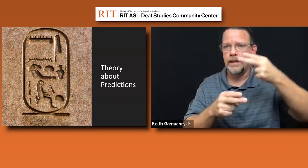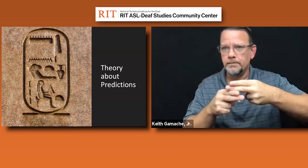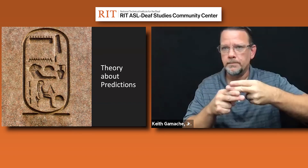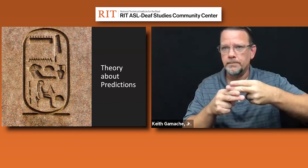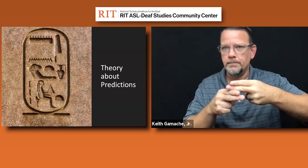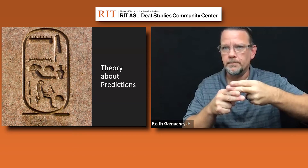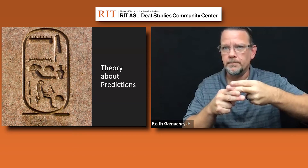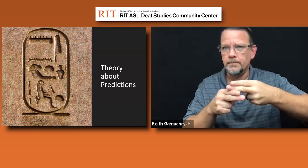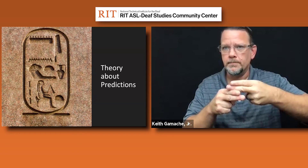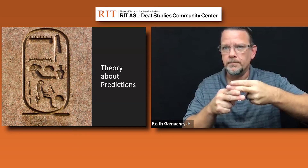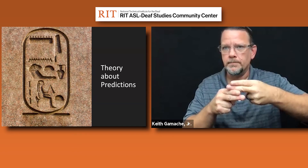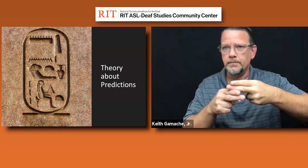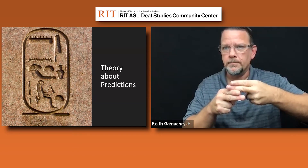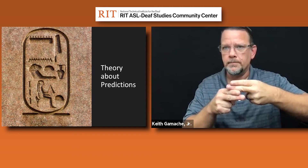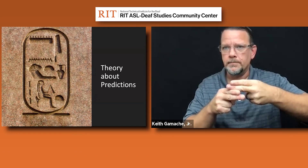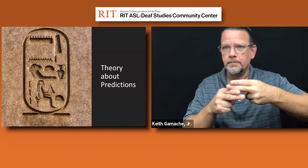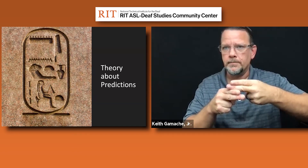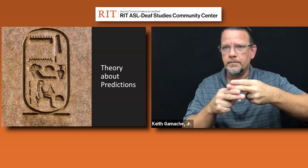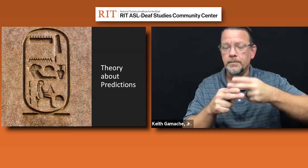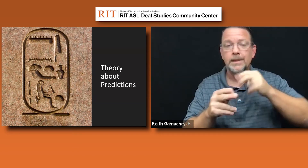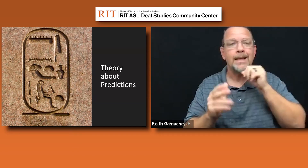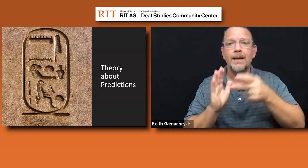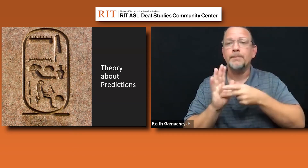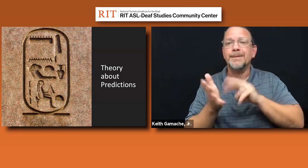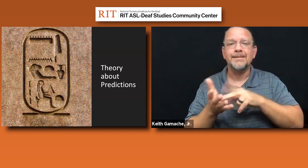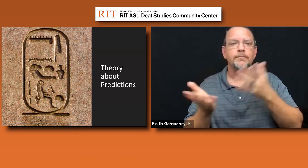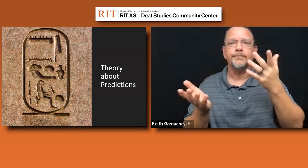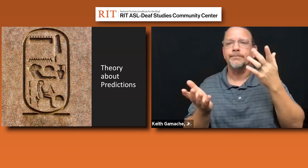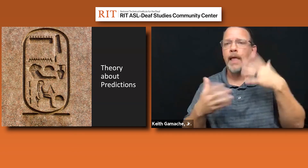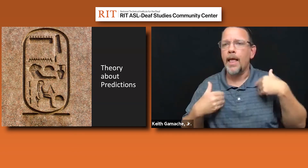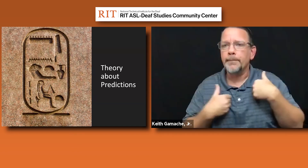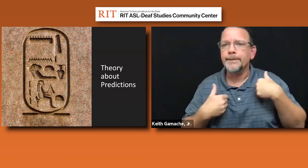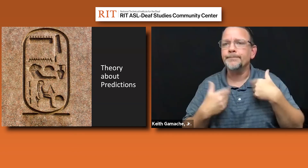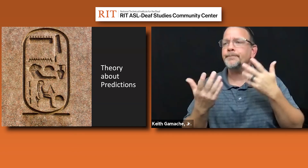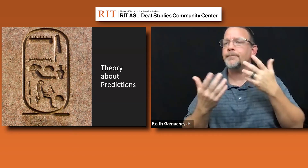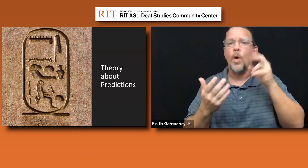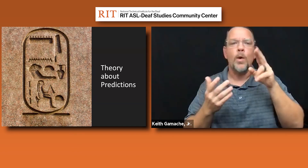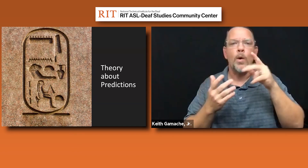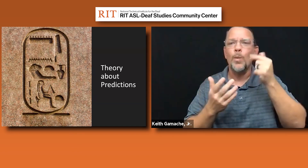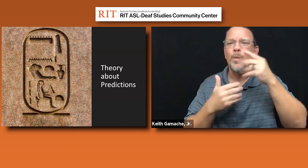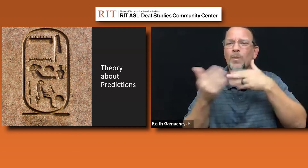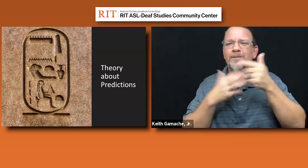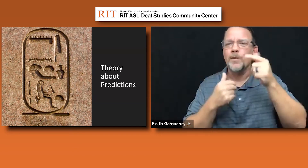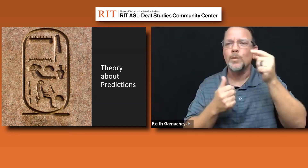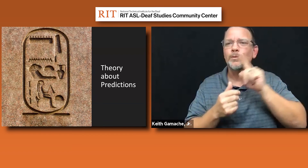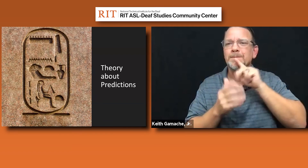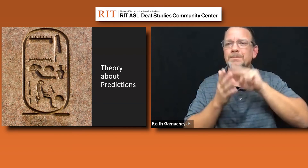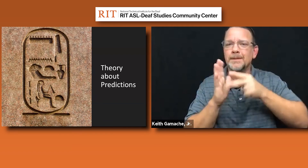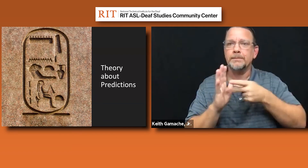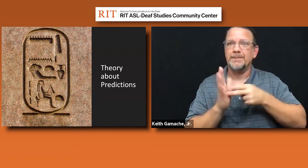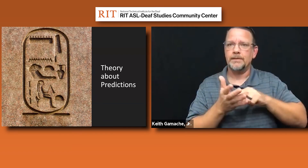with the intent to denote a certain name or moniker, so it's a symbol that doesn't mean, like, an animal